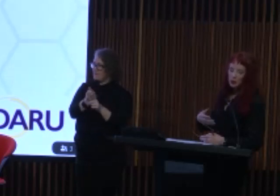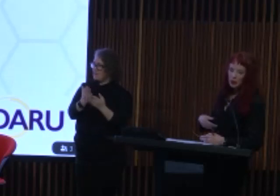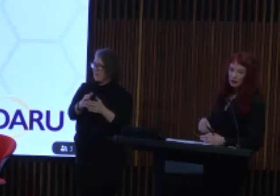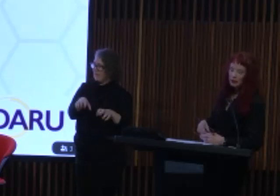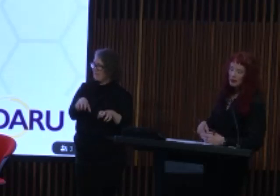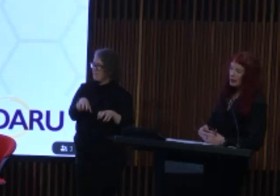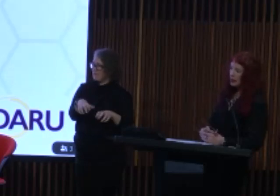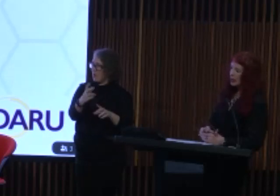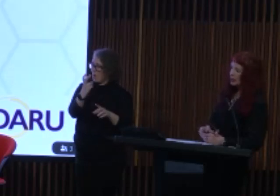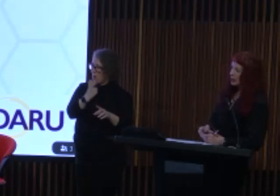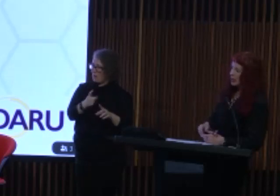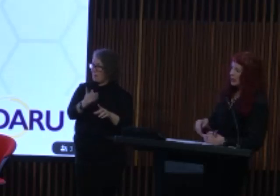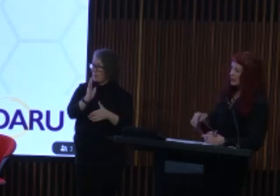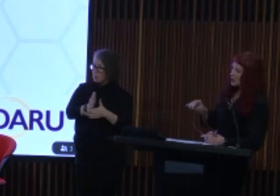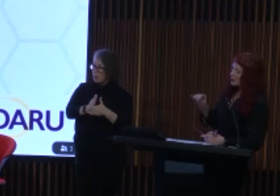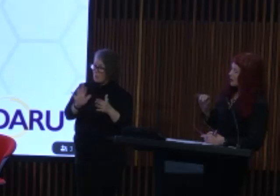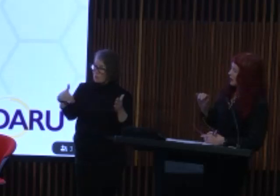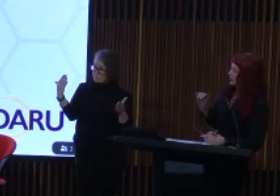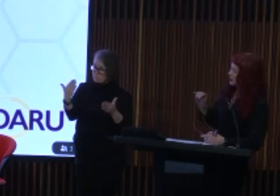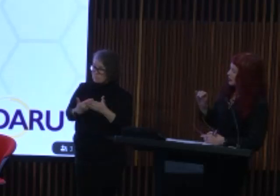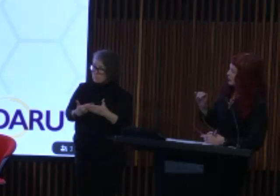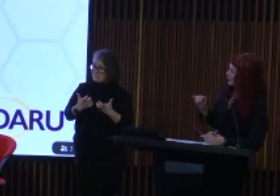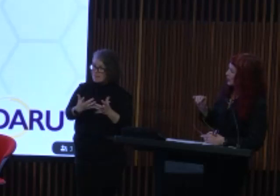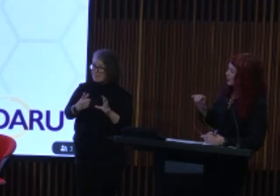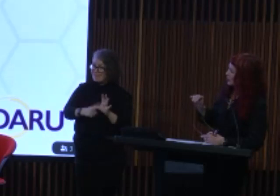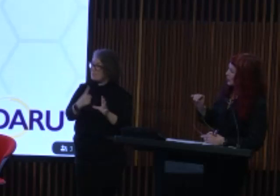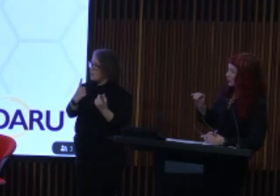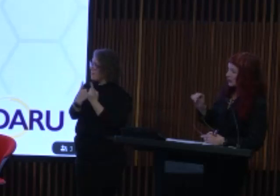been working for decades and yet one of the things that you mentioned is working well